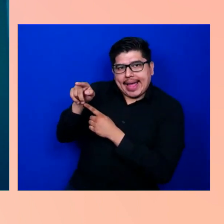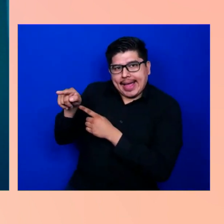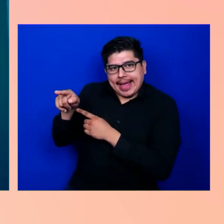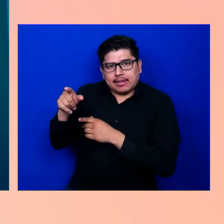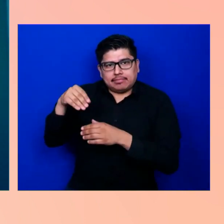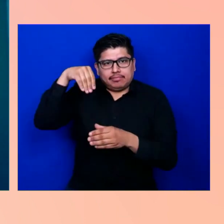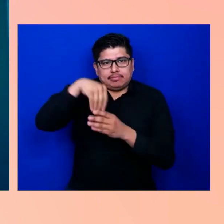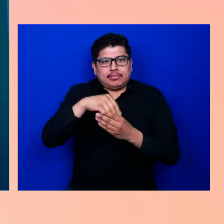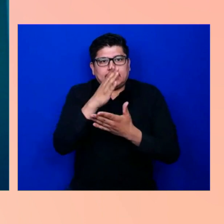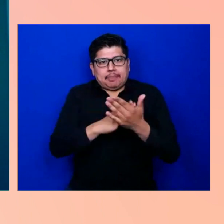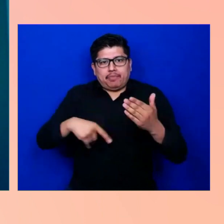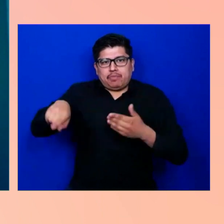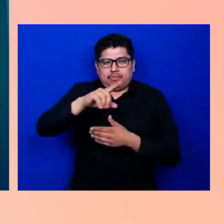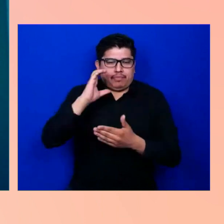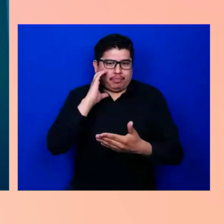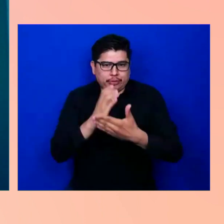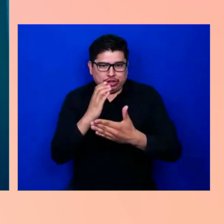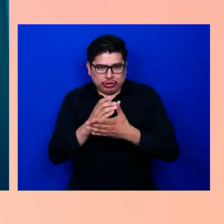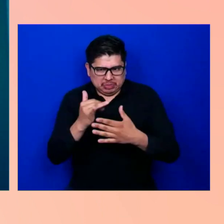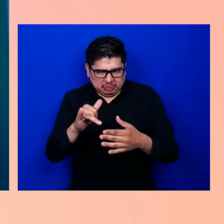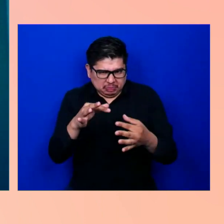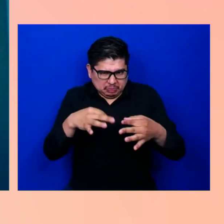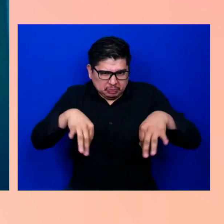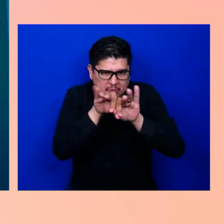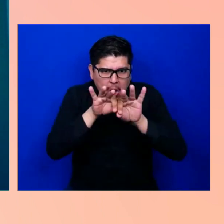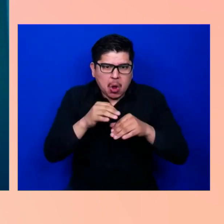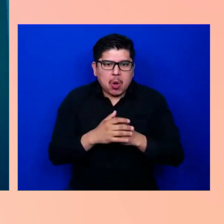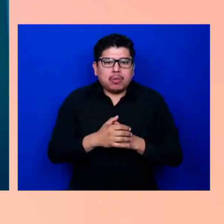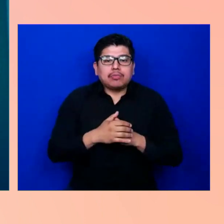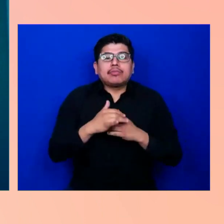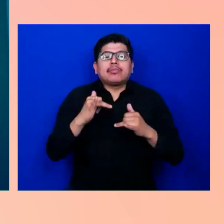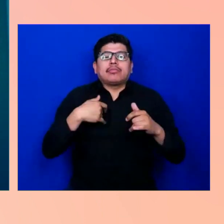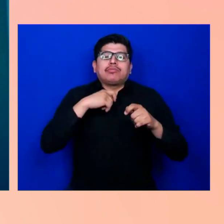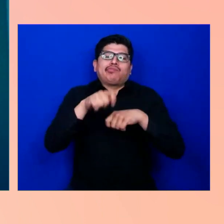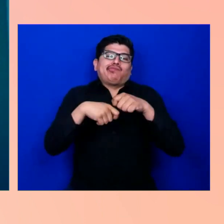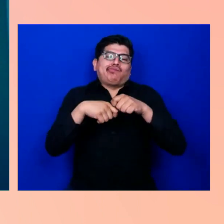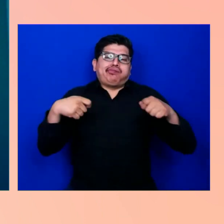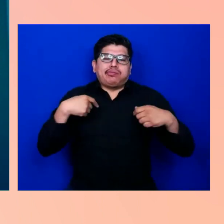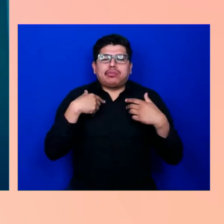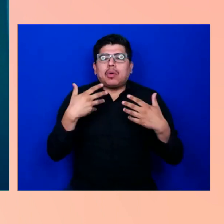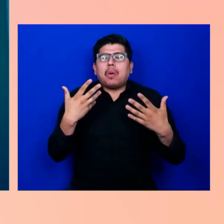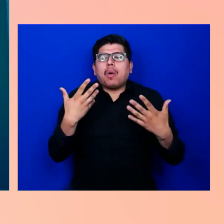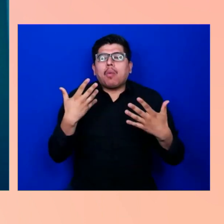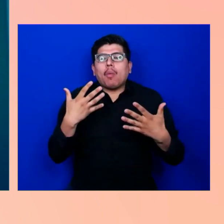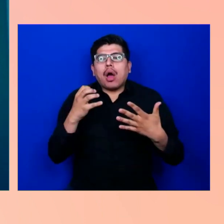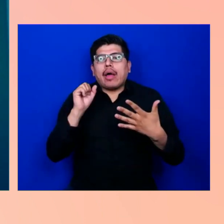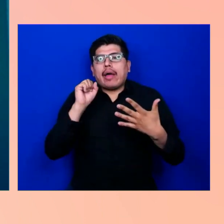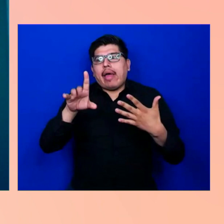In closing, I did want to share one other exciting update. In the coming months,